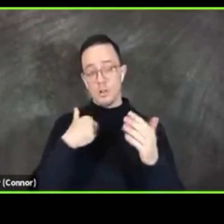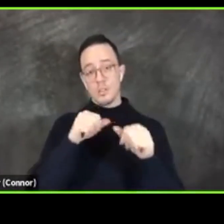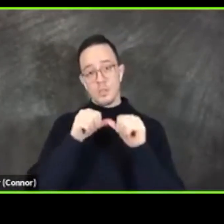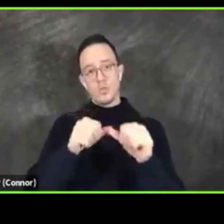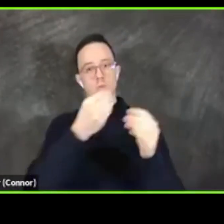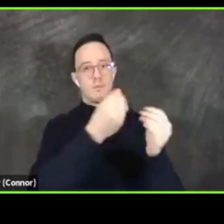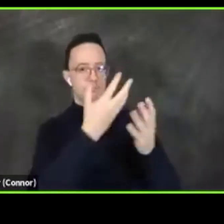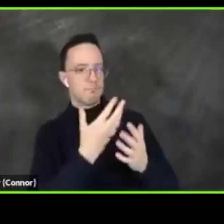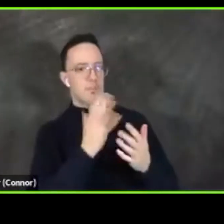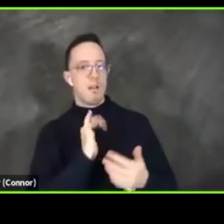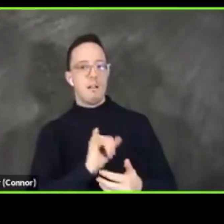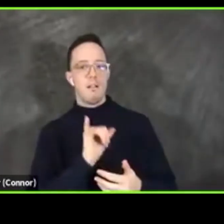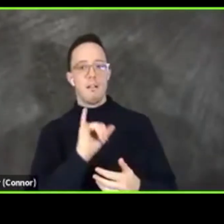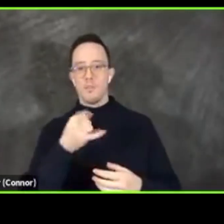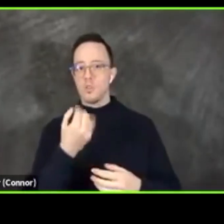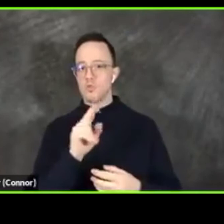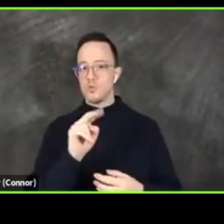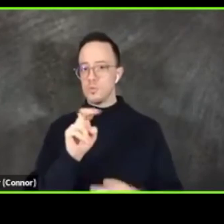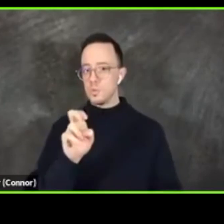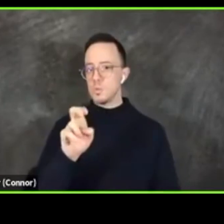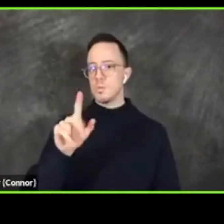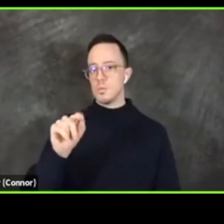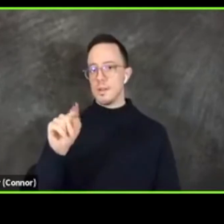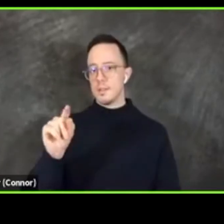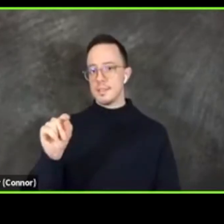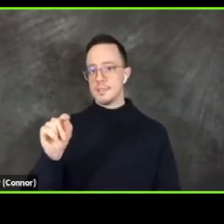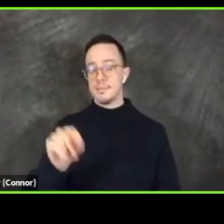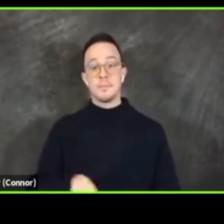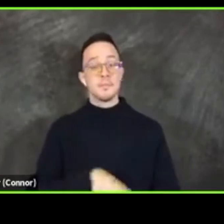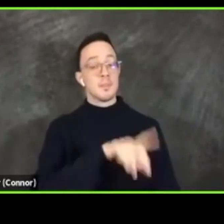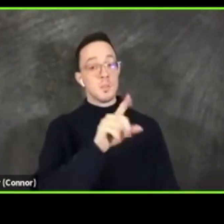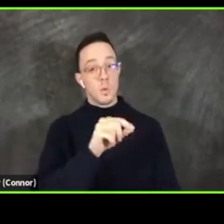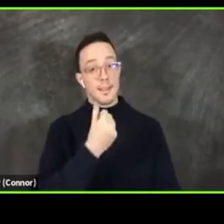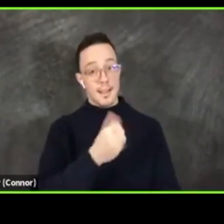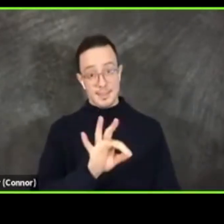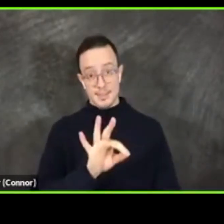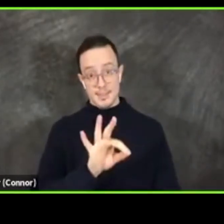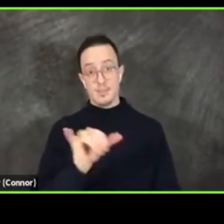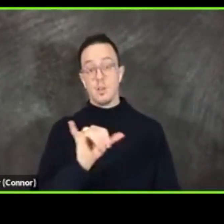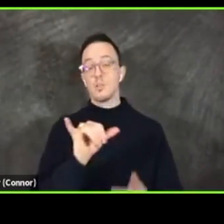IN JUNE OF 2020. IN 2019, WE ALSO PUBLISHED ADVANCING IMMIGRANTS. DANCE. ARTS .